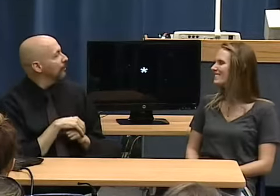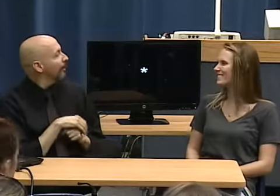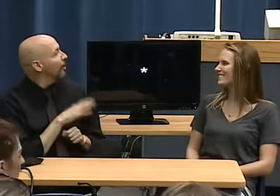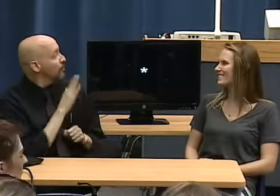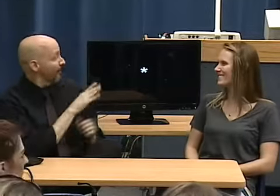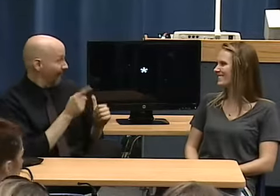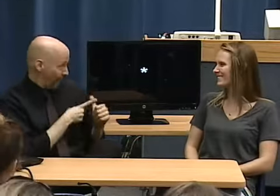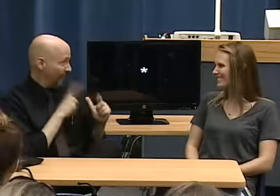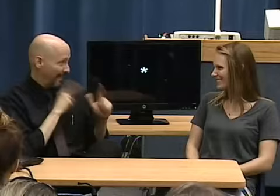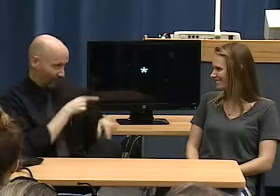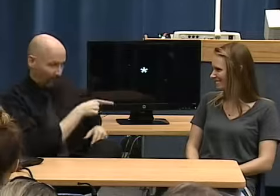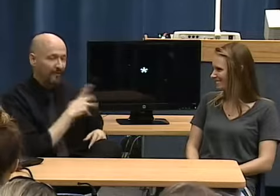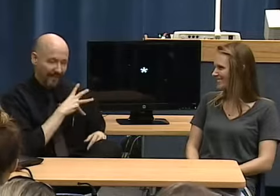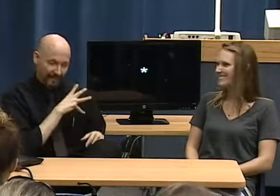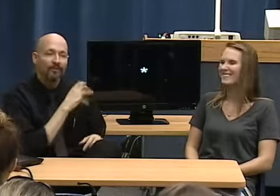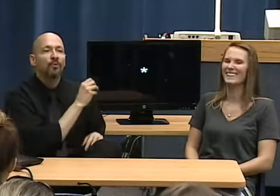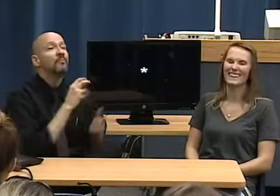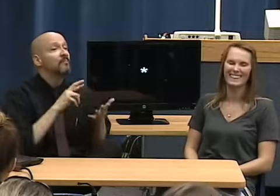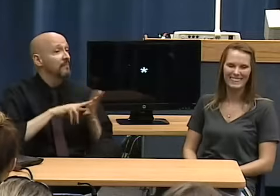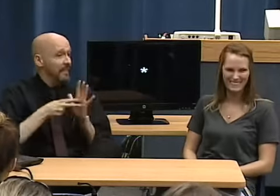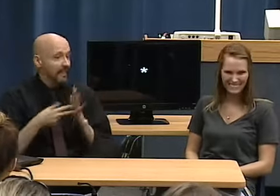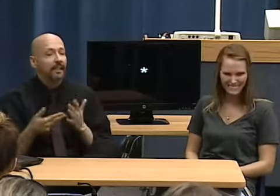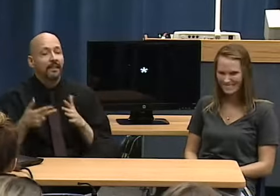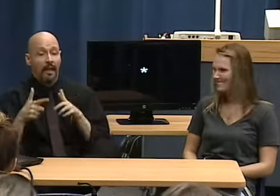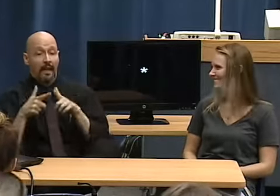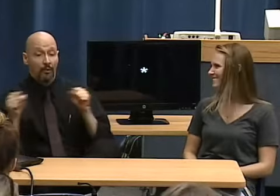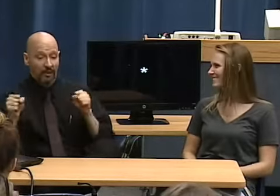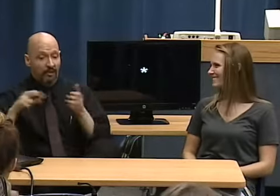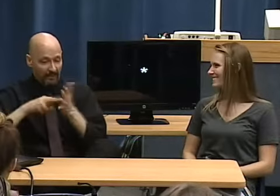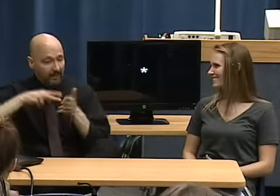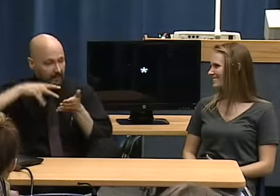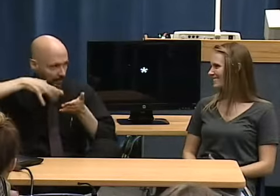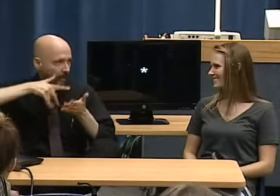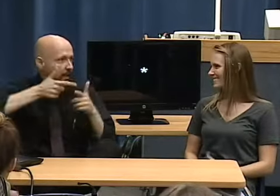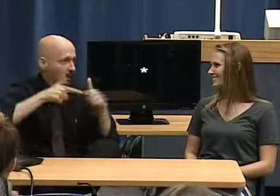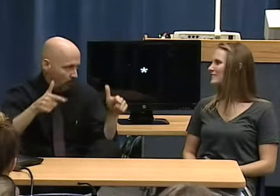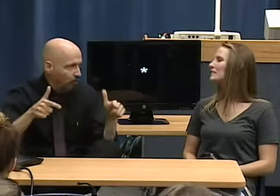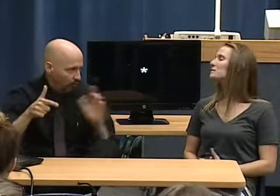Your first answer was fine. "Linguistics" means the study of language.